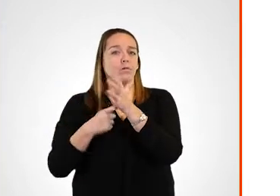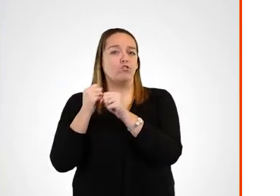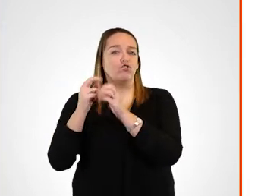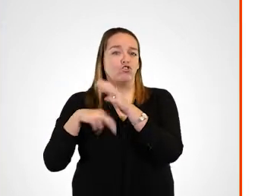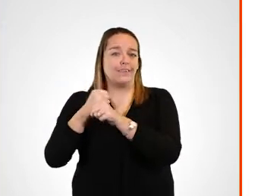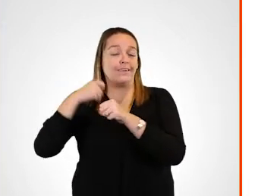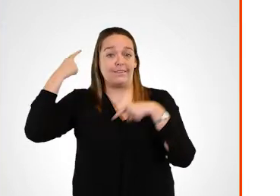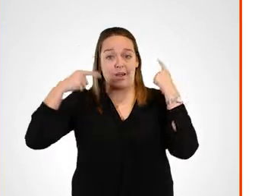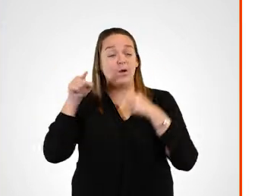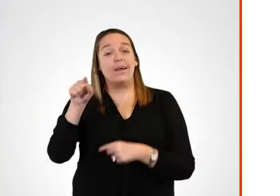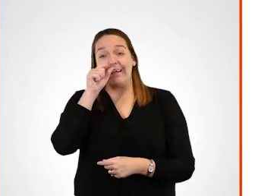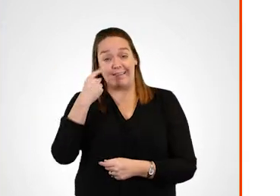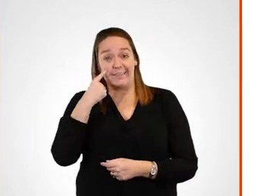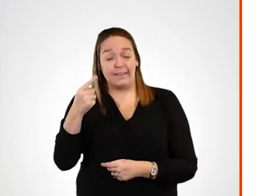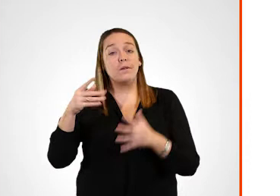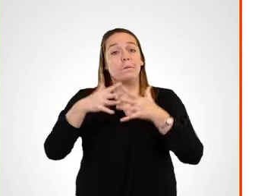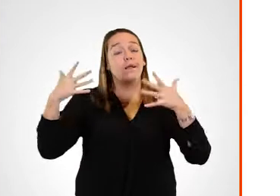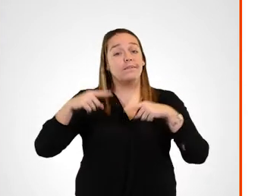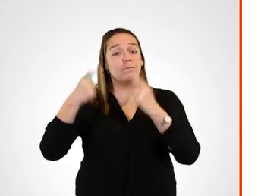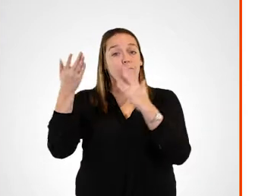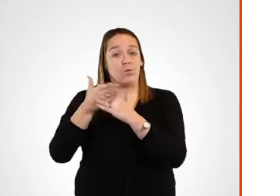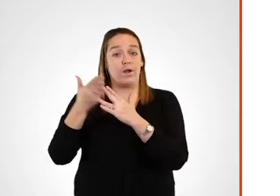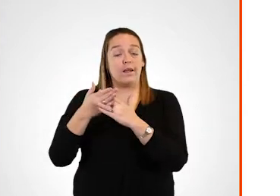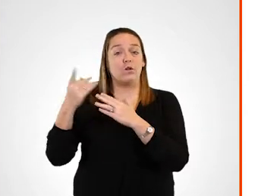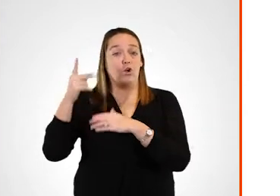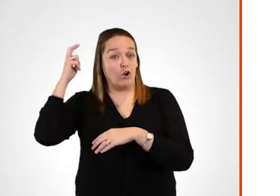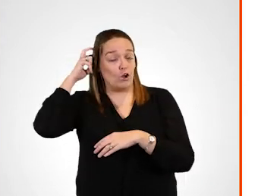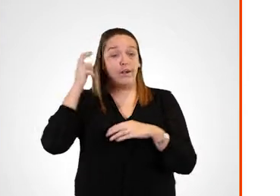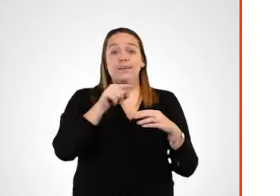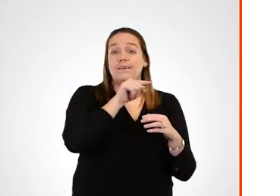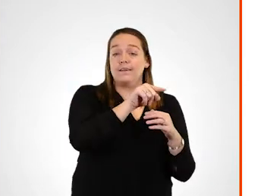Here we see that the greatest difference between the two groups is for "z",